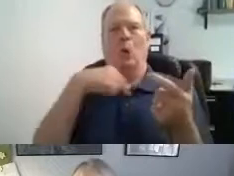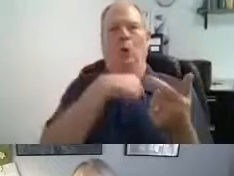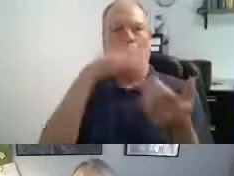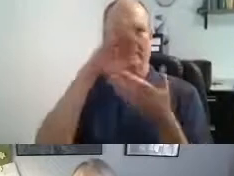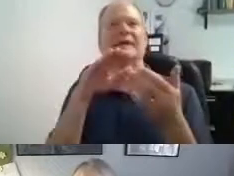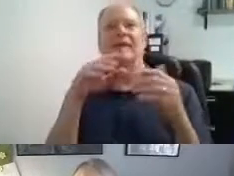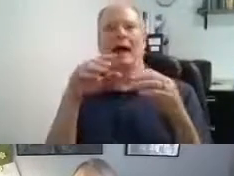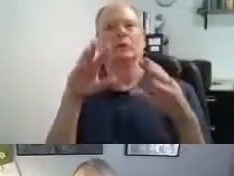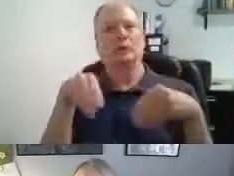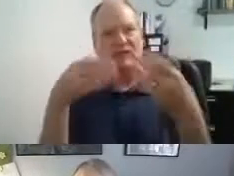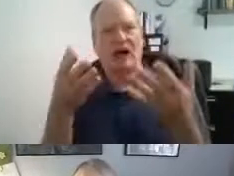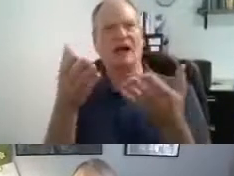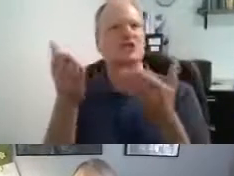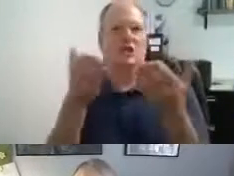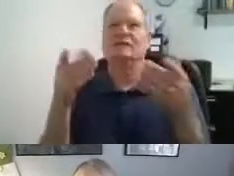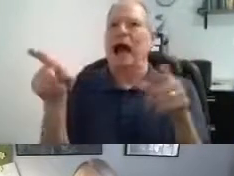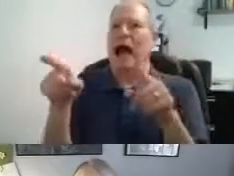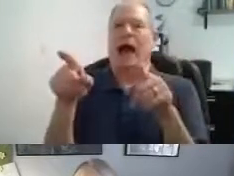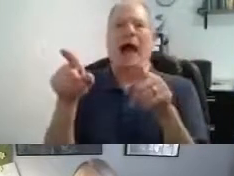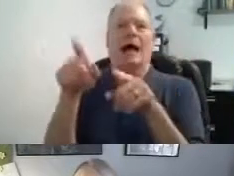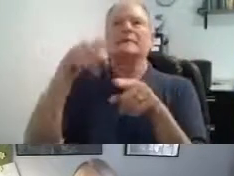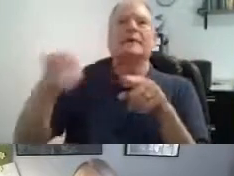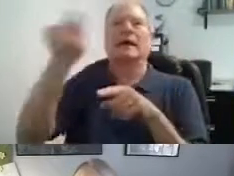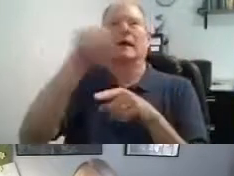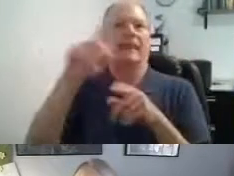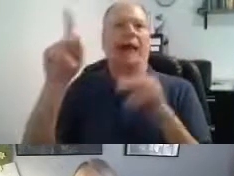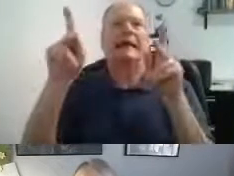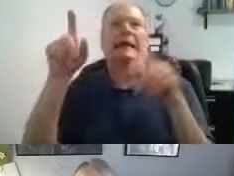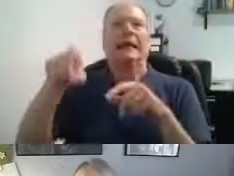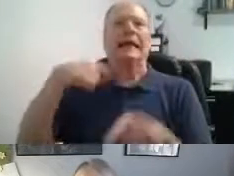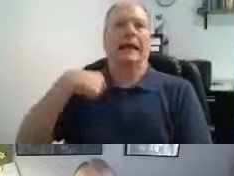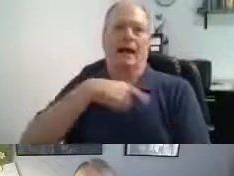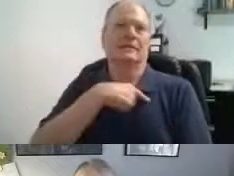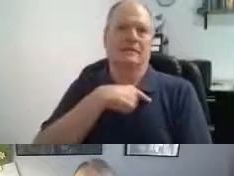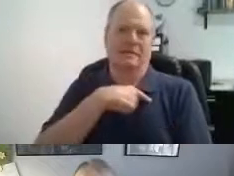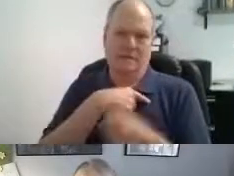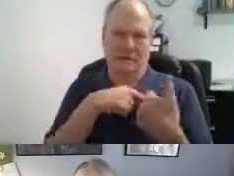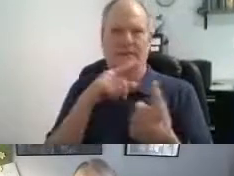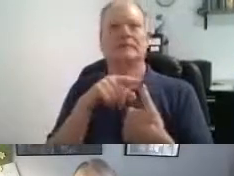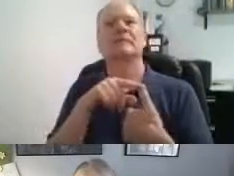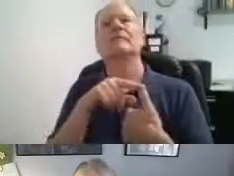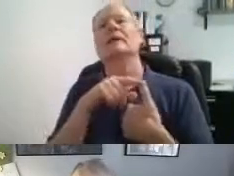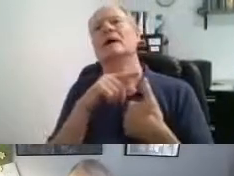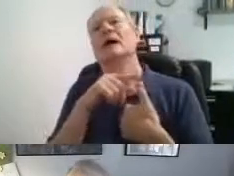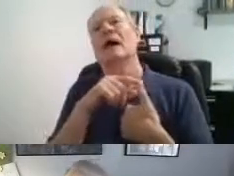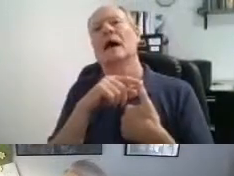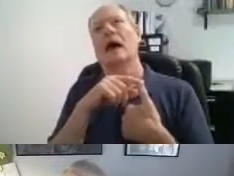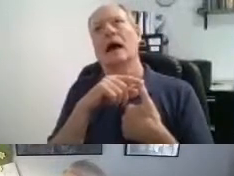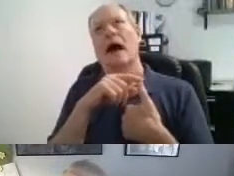We believe in providing services for as long as they need us.